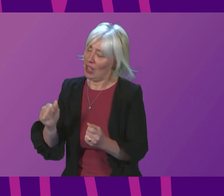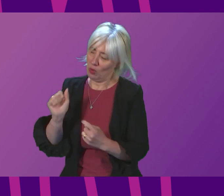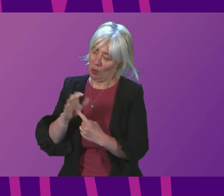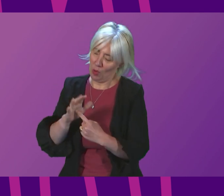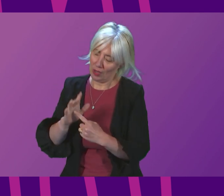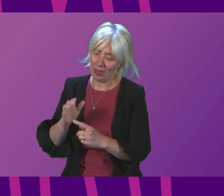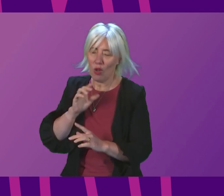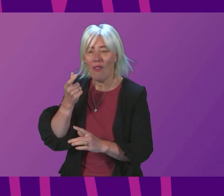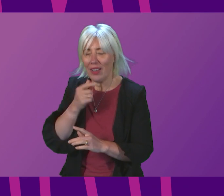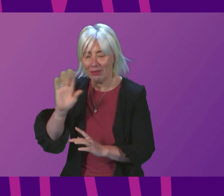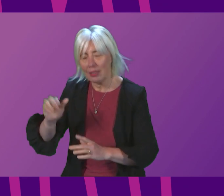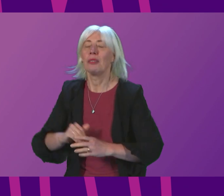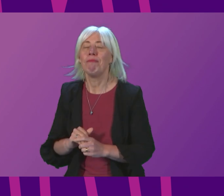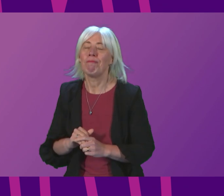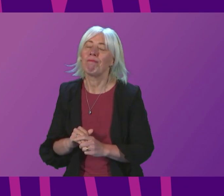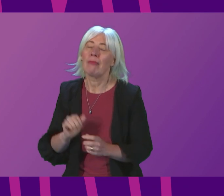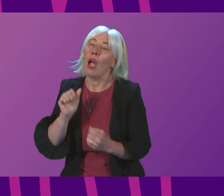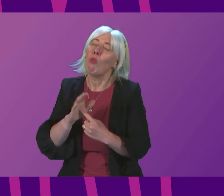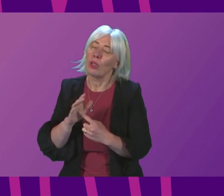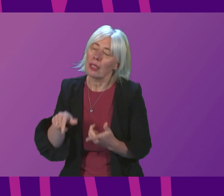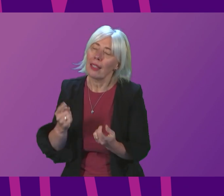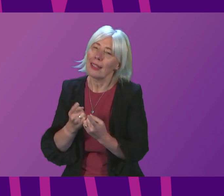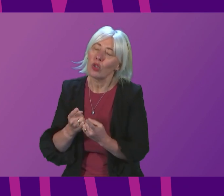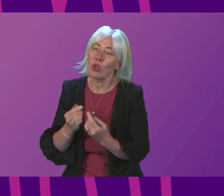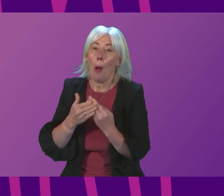The issues are important, and there are more dentists here.